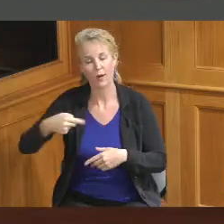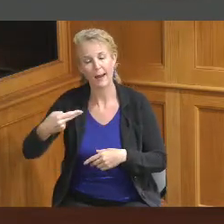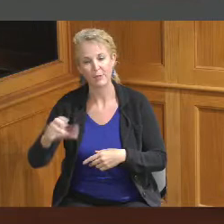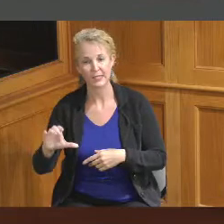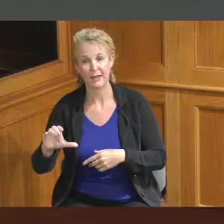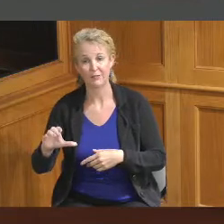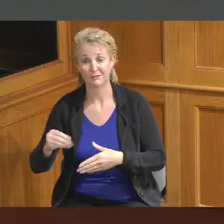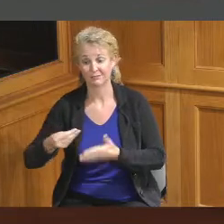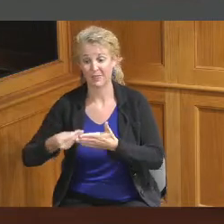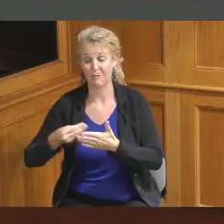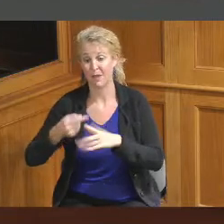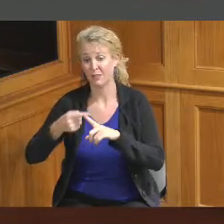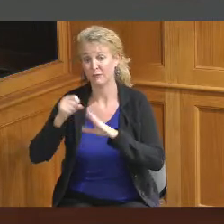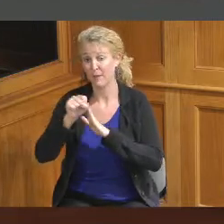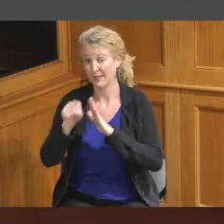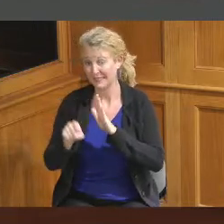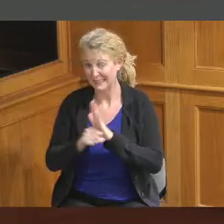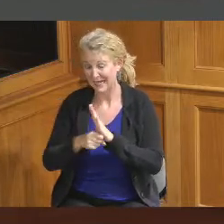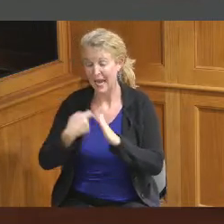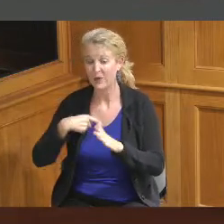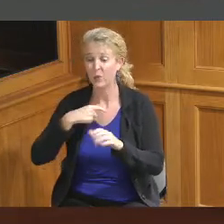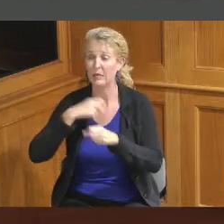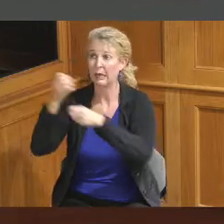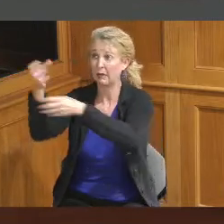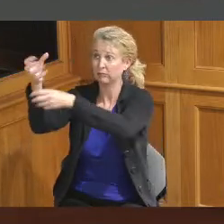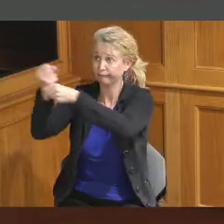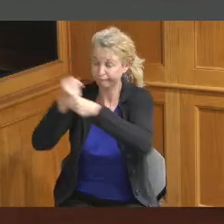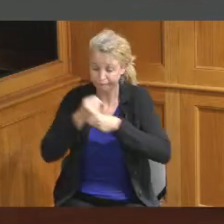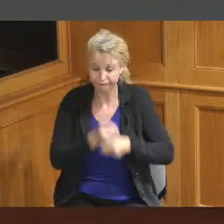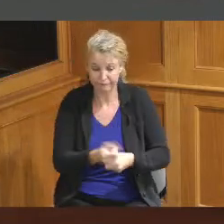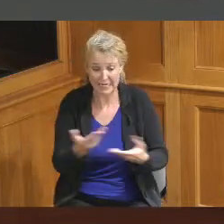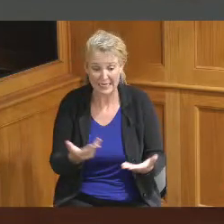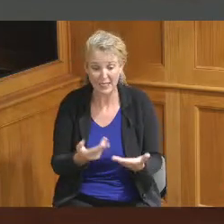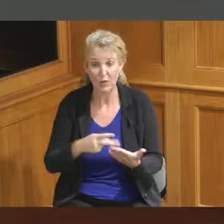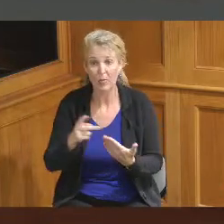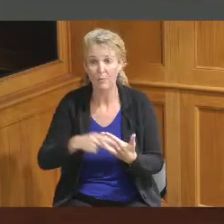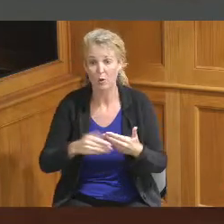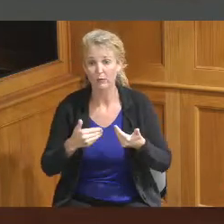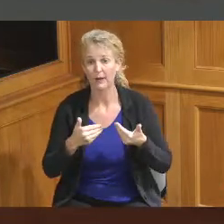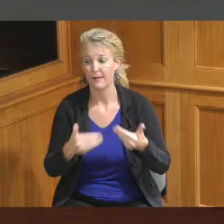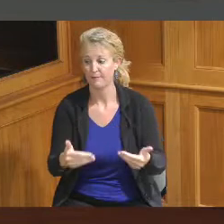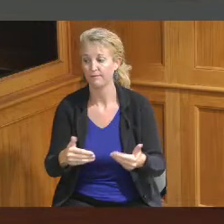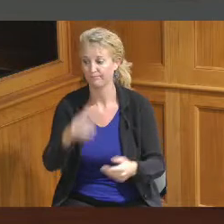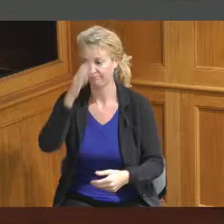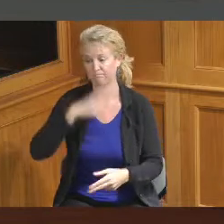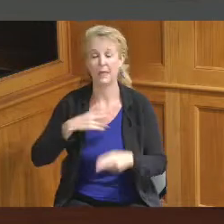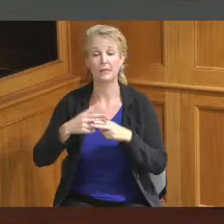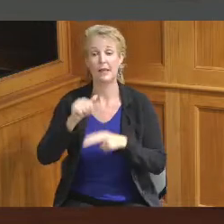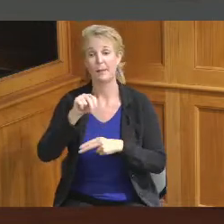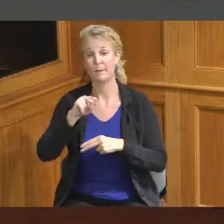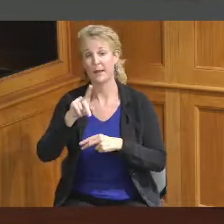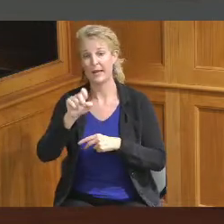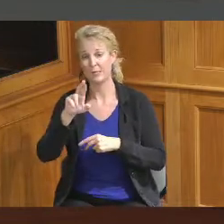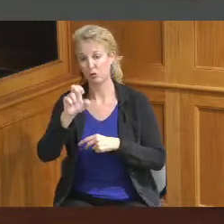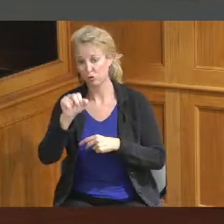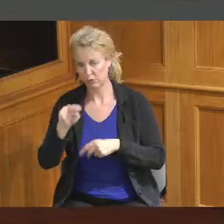that we can pull down to implement this program Andon Turly has been working on it on our behalf